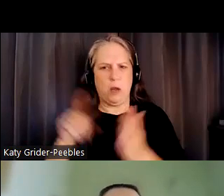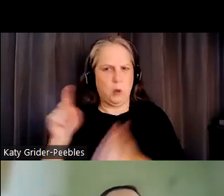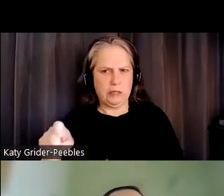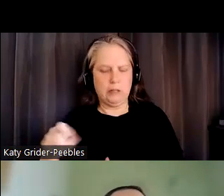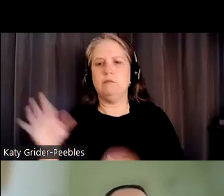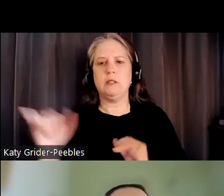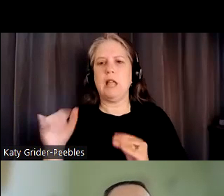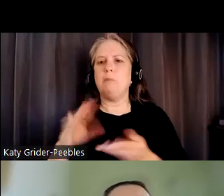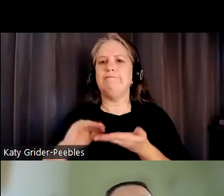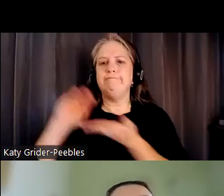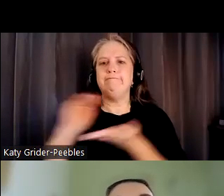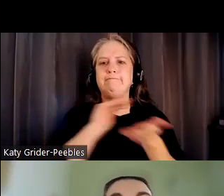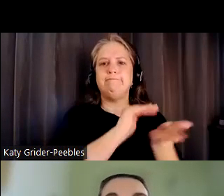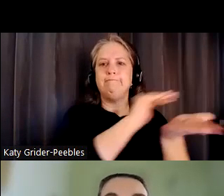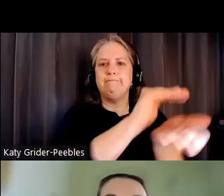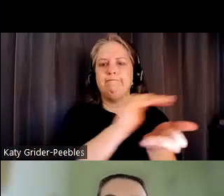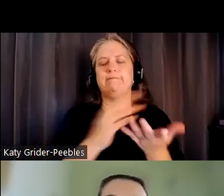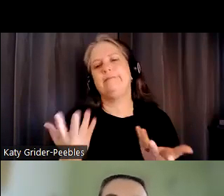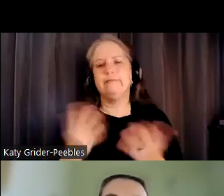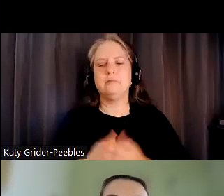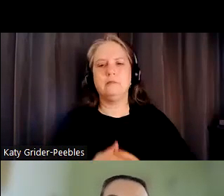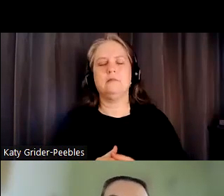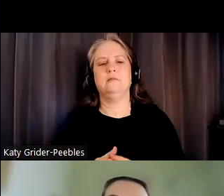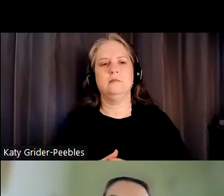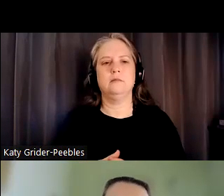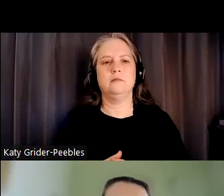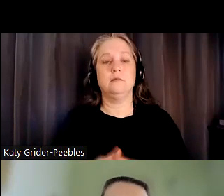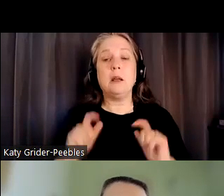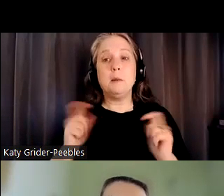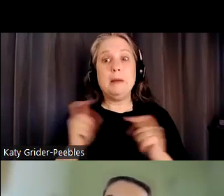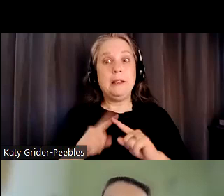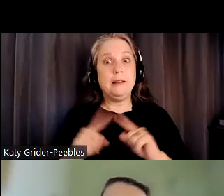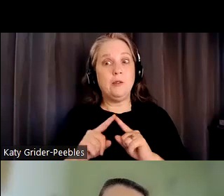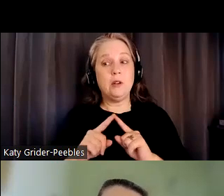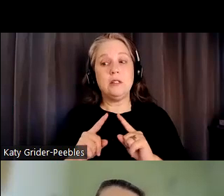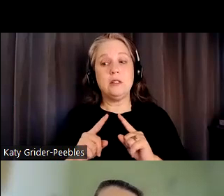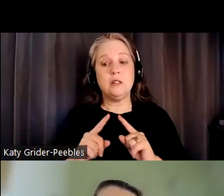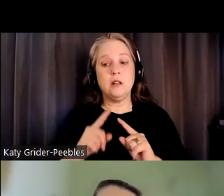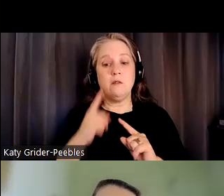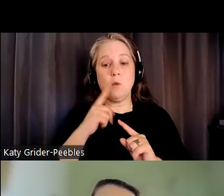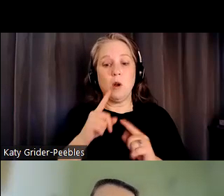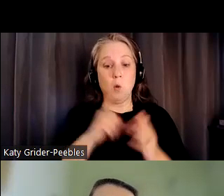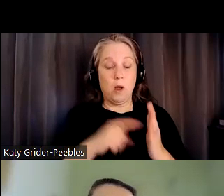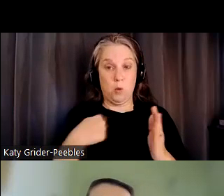The big difference between getting what we need to participate and getting